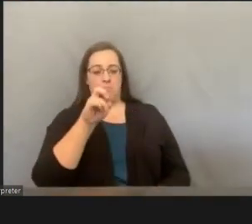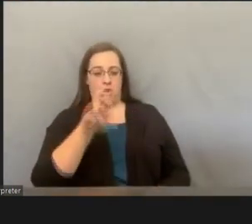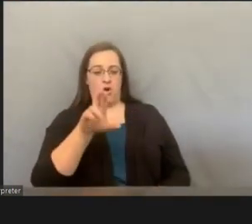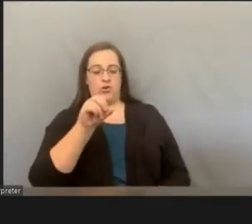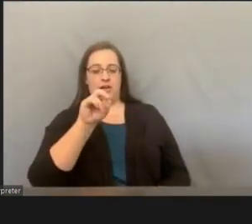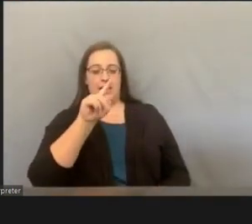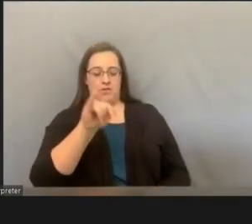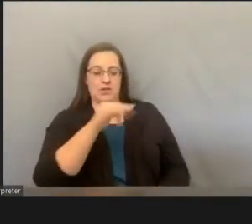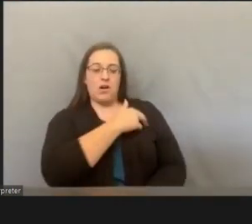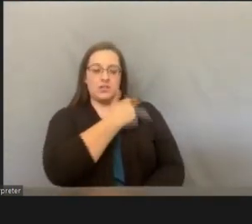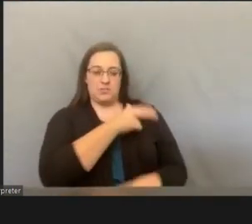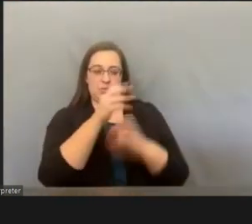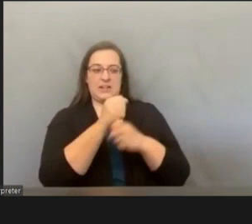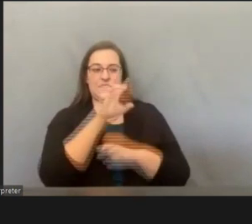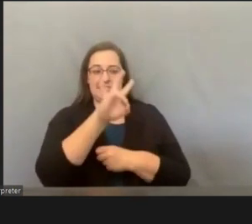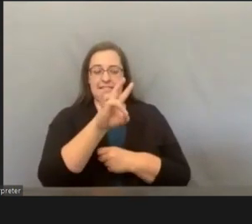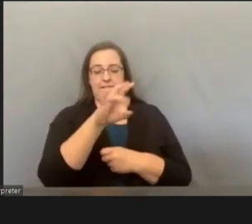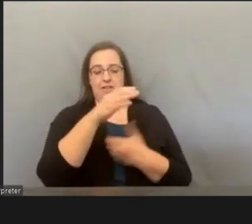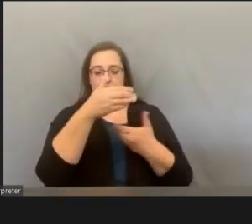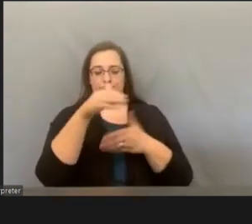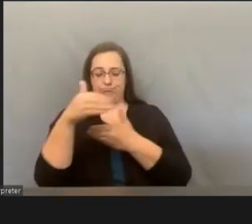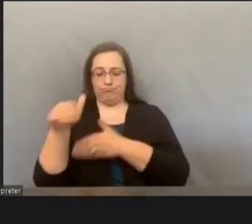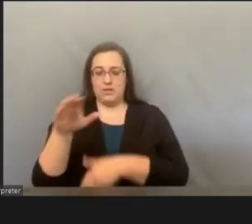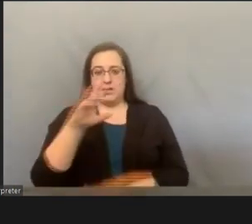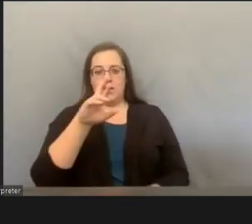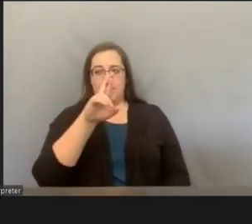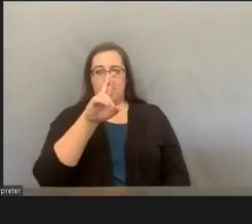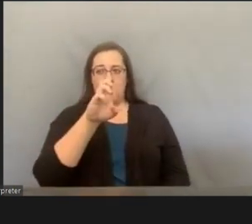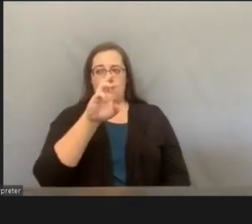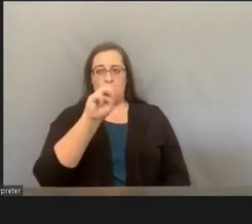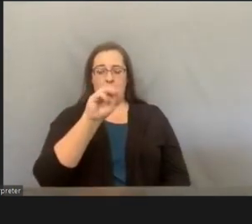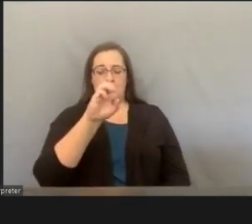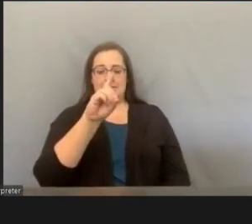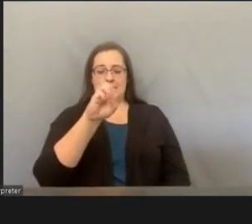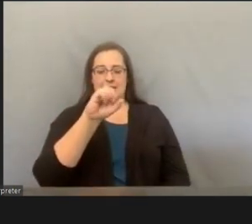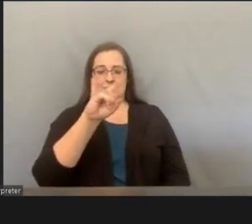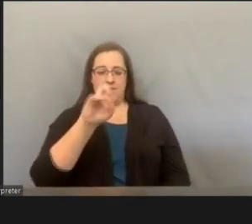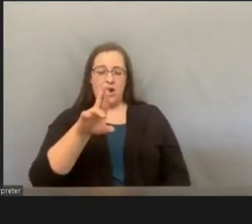IT ABOUT REMDESIVIR WE HEARD ON WEDNESDAY? YES I'M SORRY I CAN REPEAT THAT.